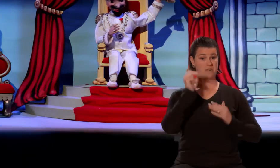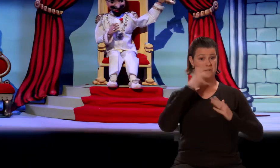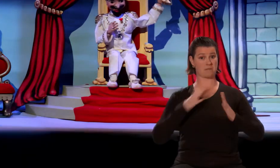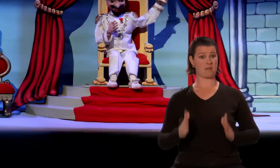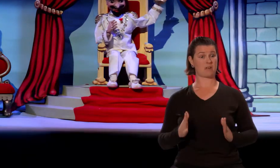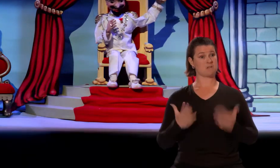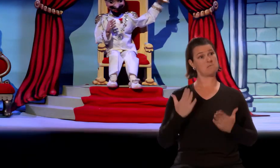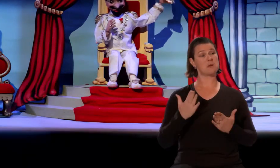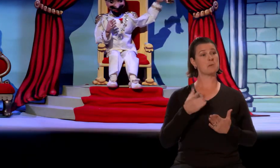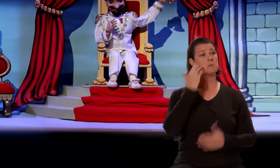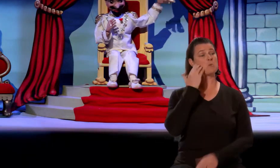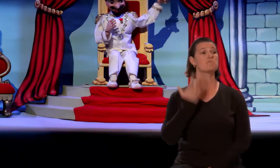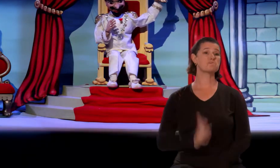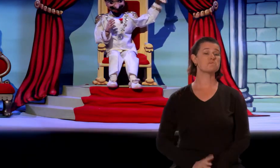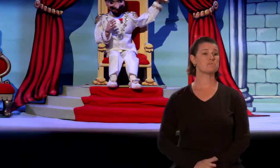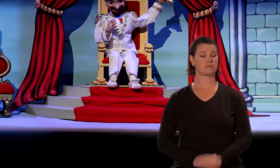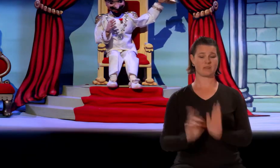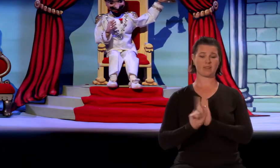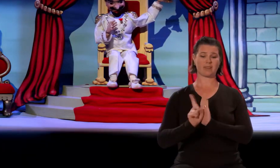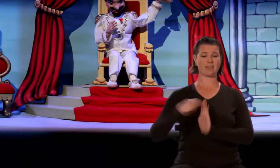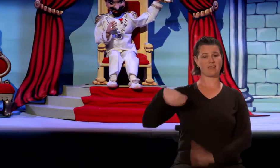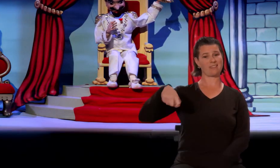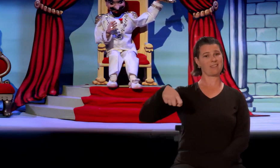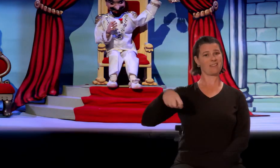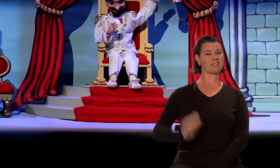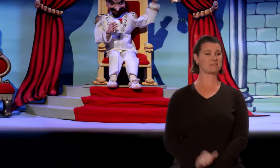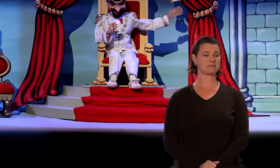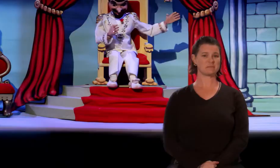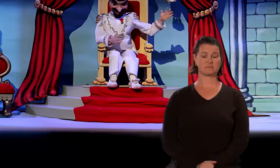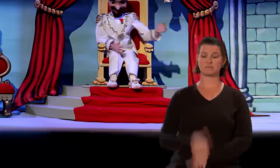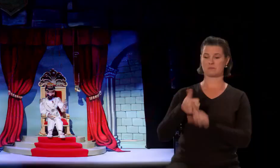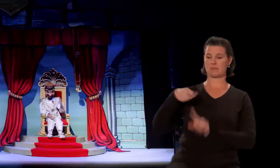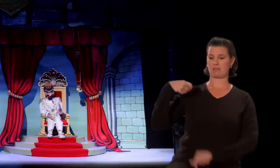(bell ringing) [narrator] Then he rang for the Court Jester.